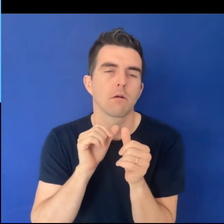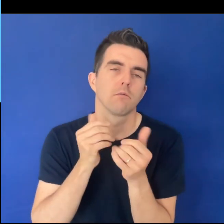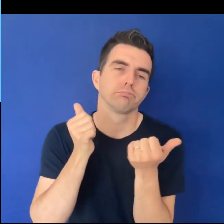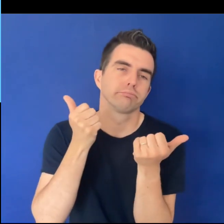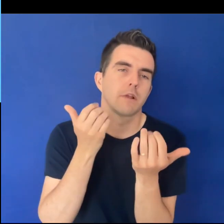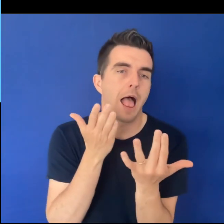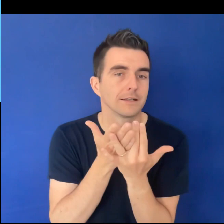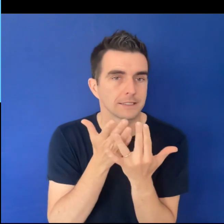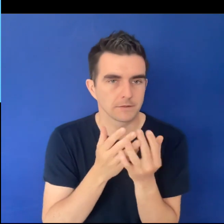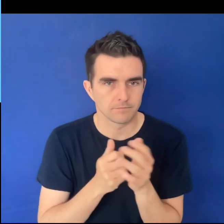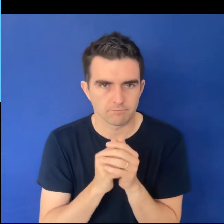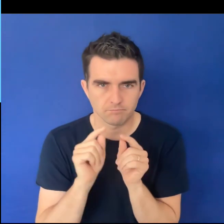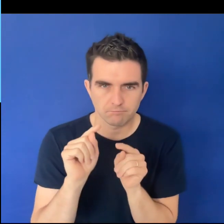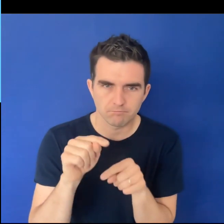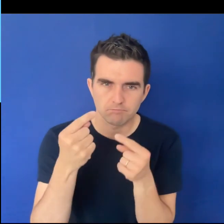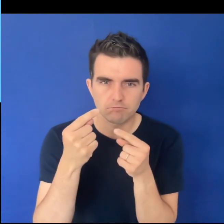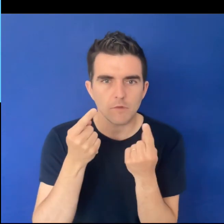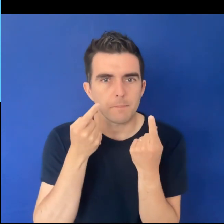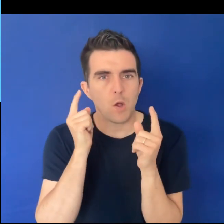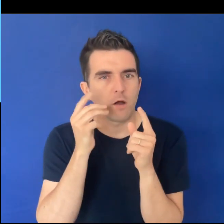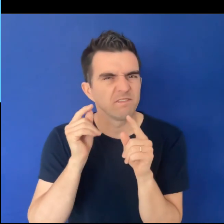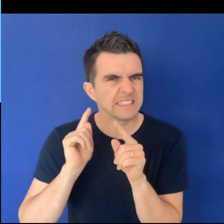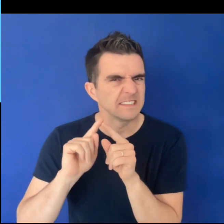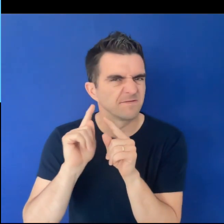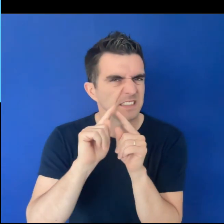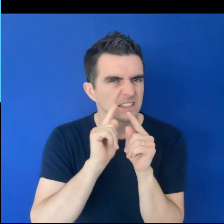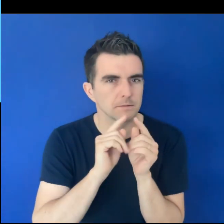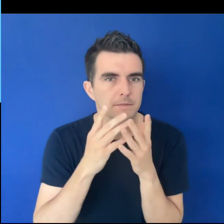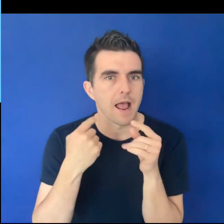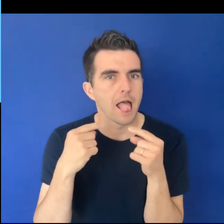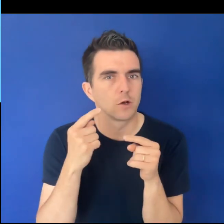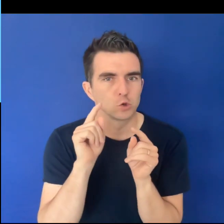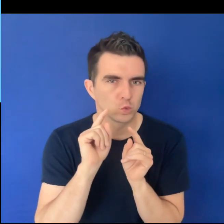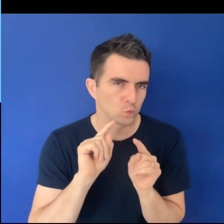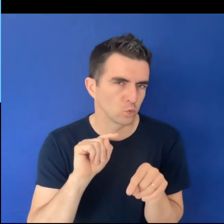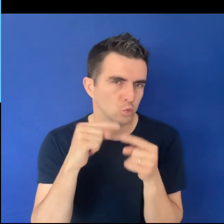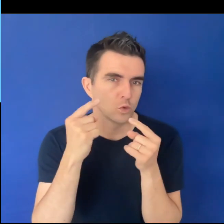Enemies and bosses have different damage scales, allowing you to up the challenge, or cushion the blows.